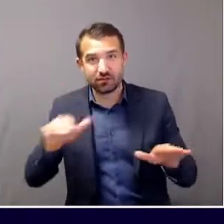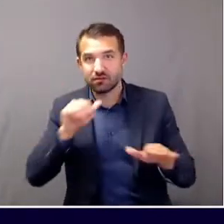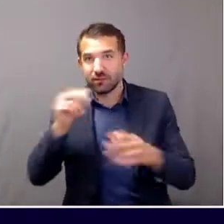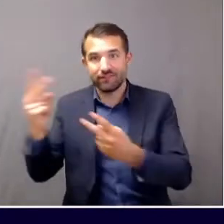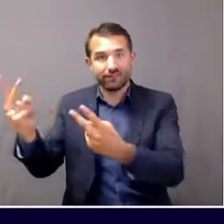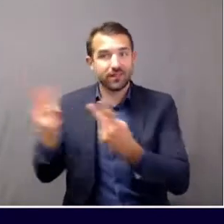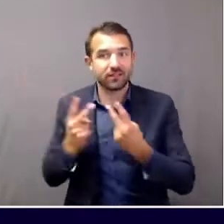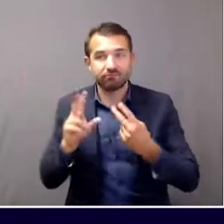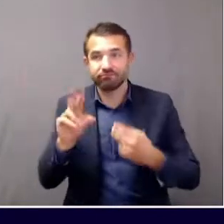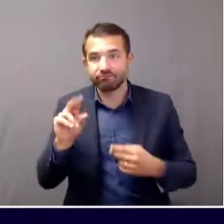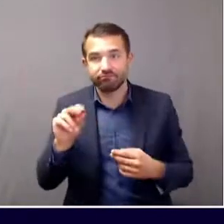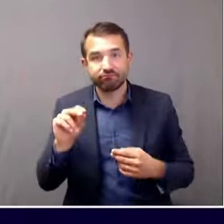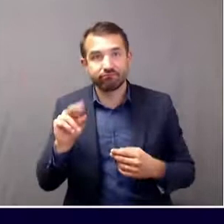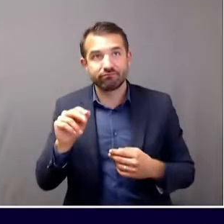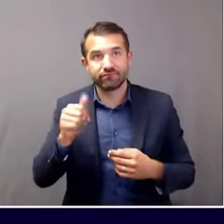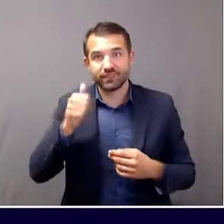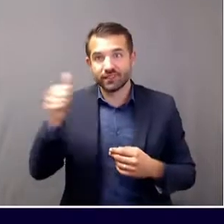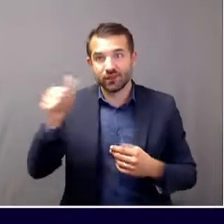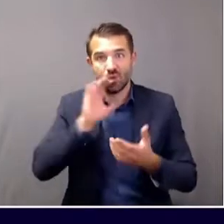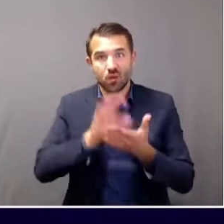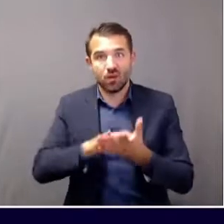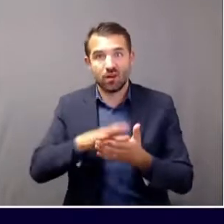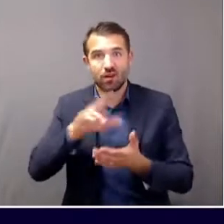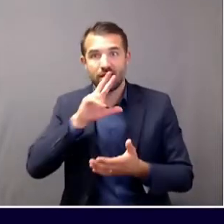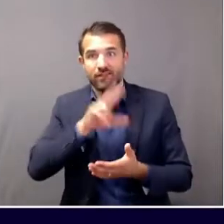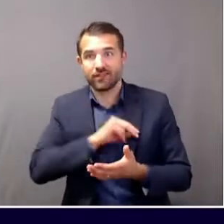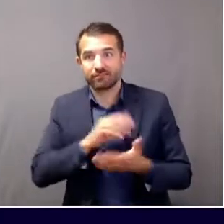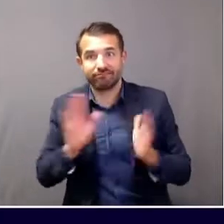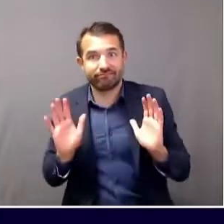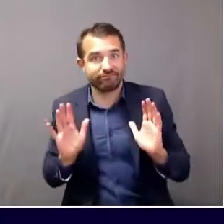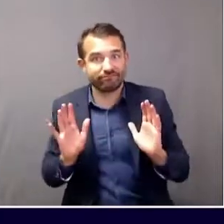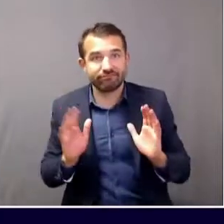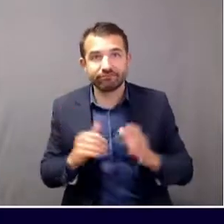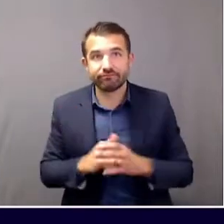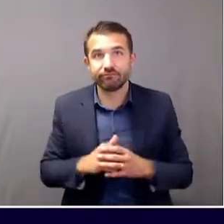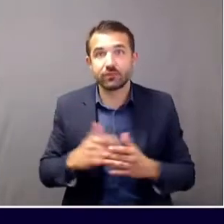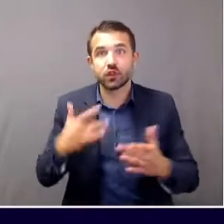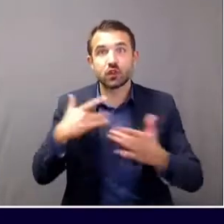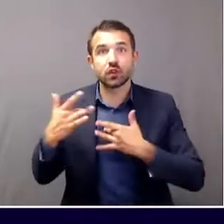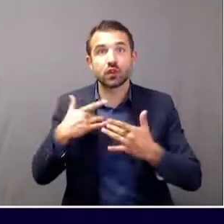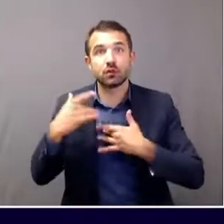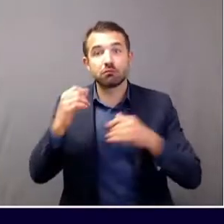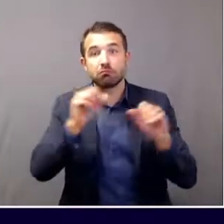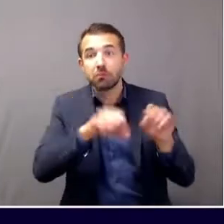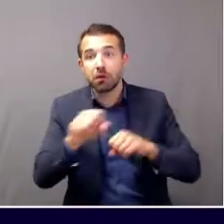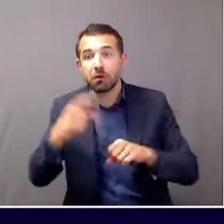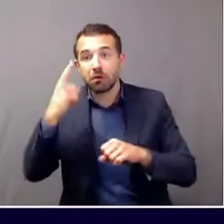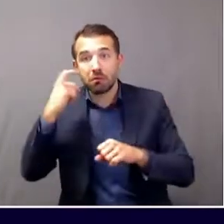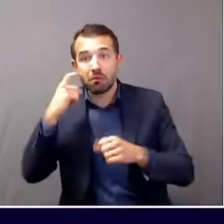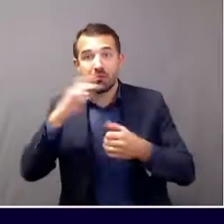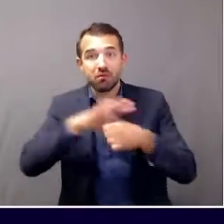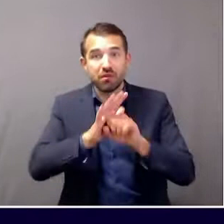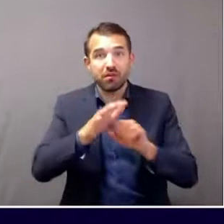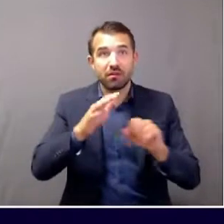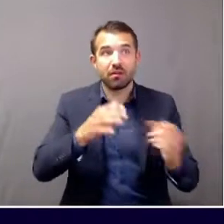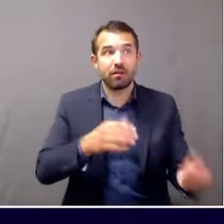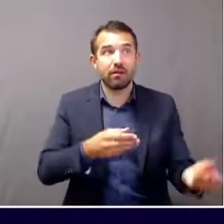his wife this thanksgiving because of their concerns about